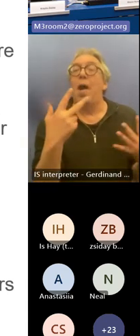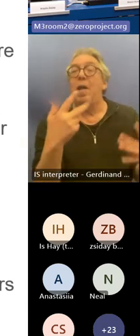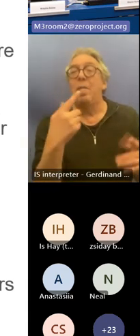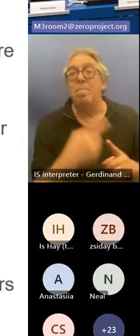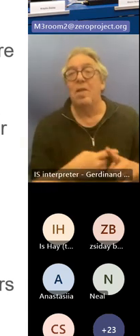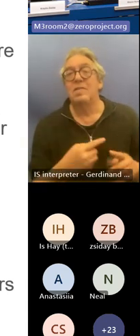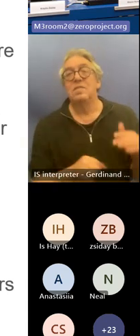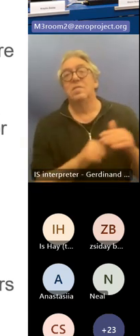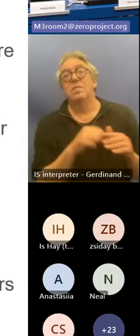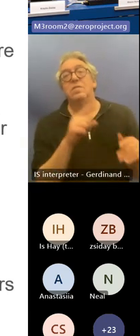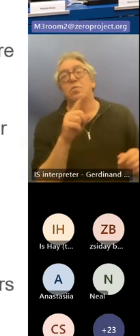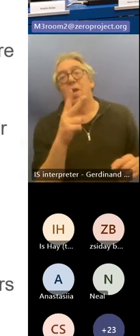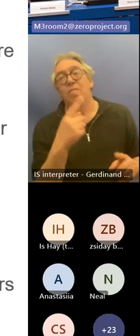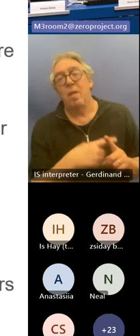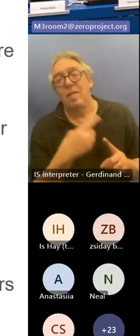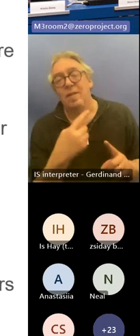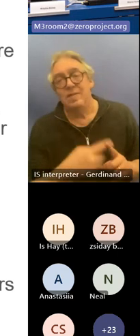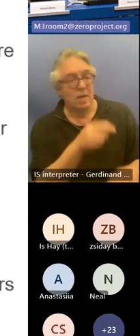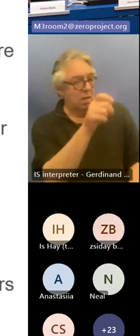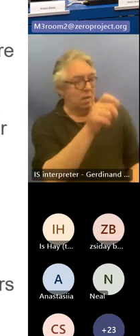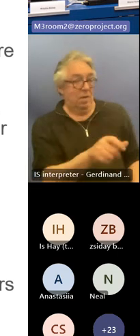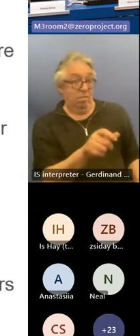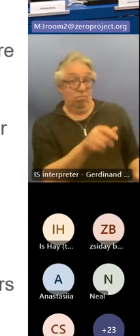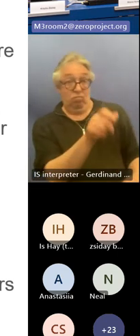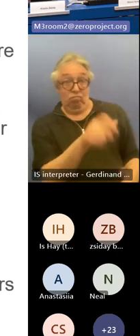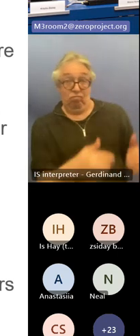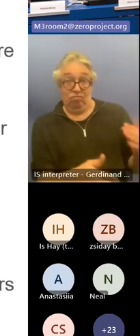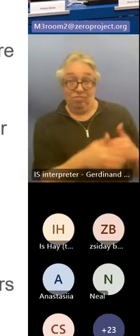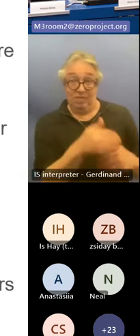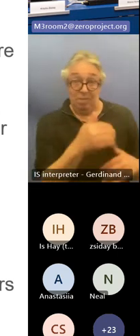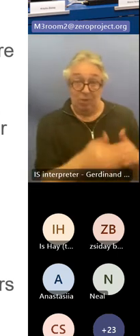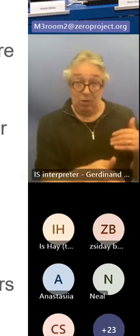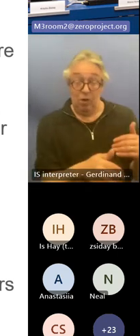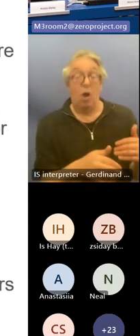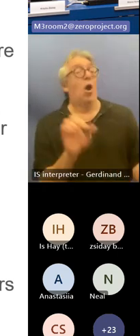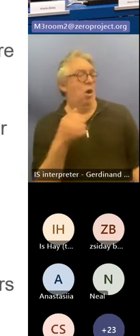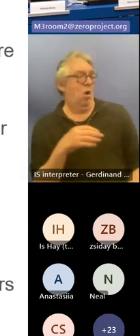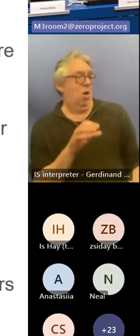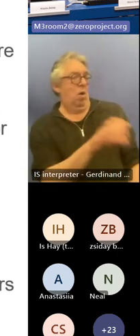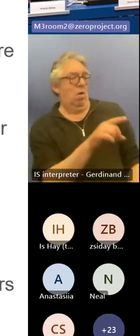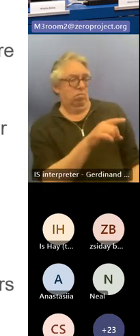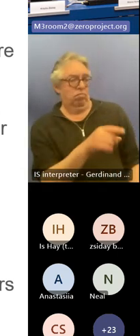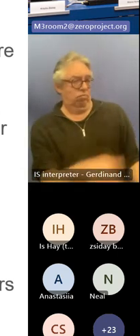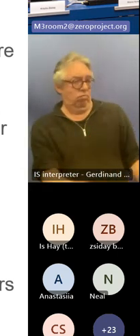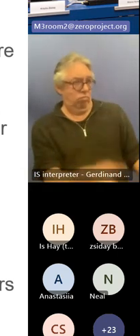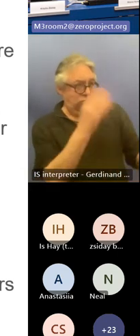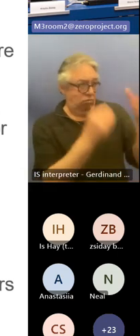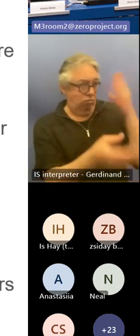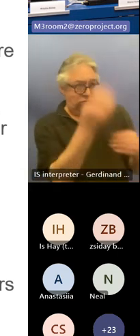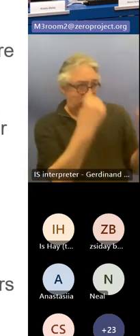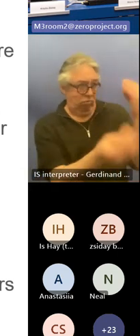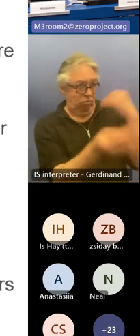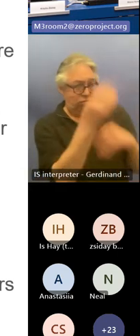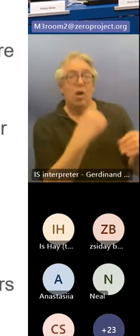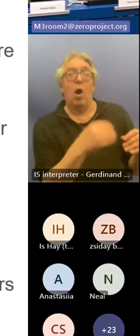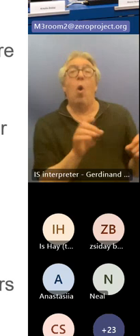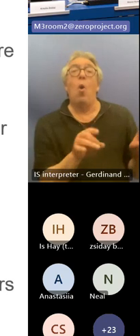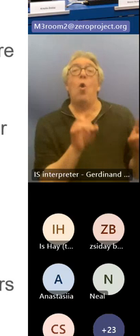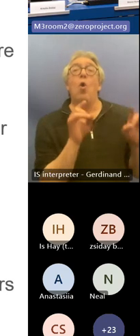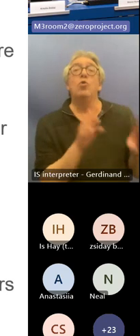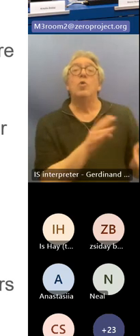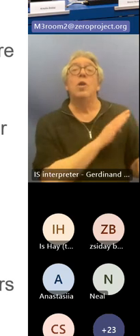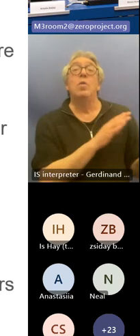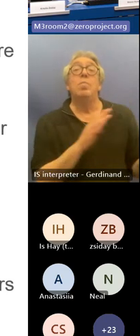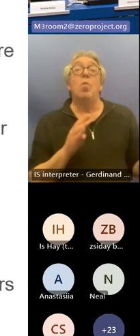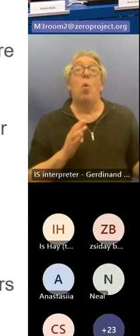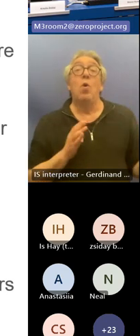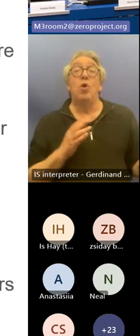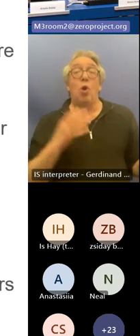aspiring leader with the tools to be on board. They get eight months of tailored mentoring